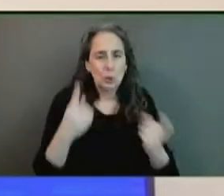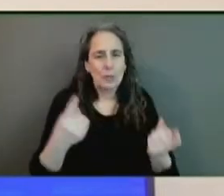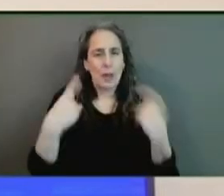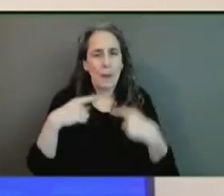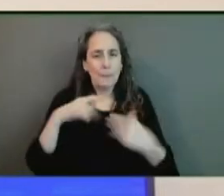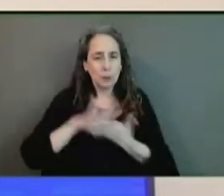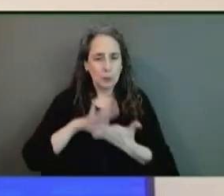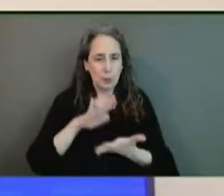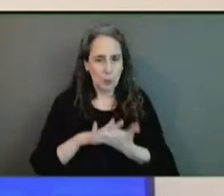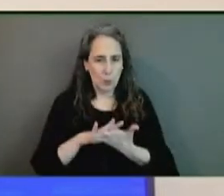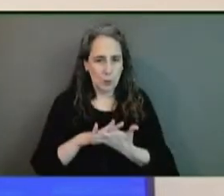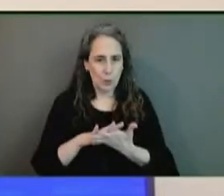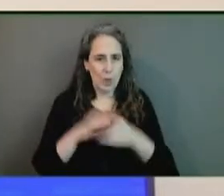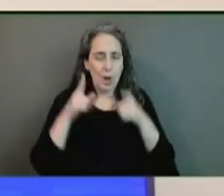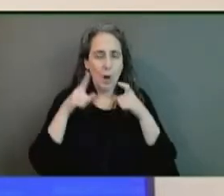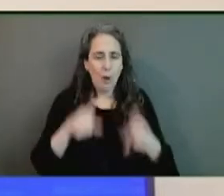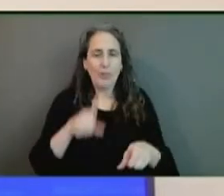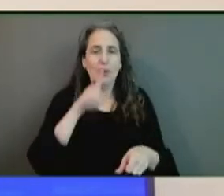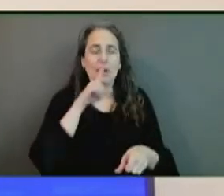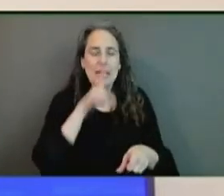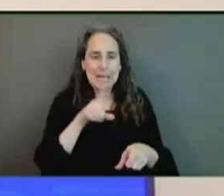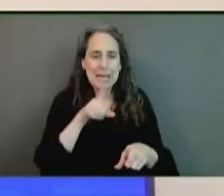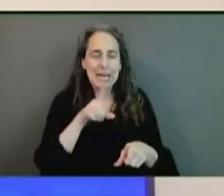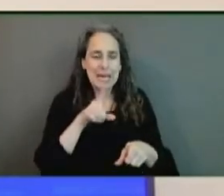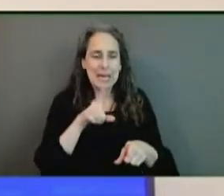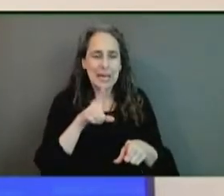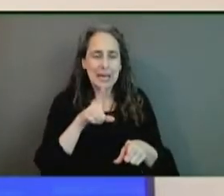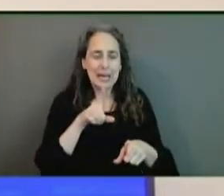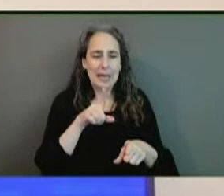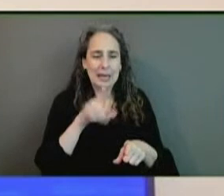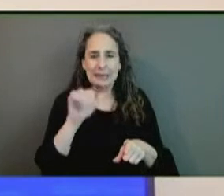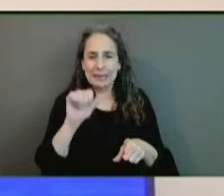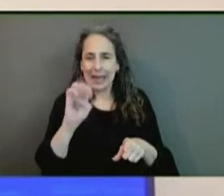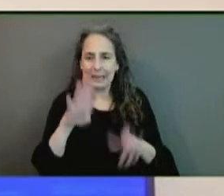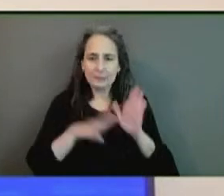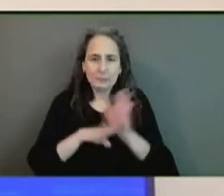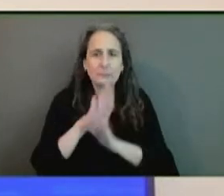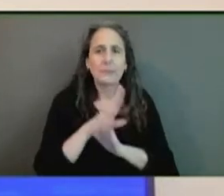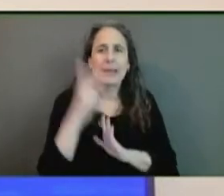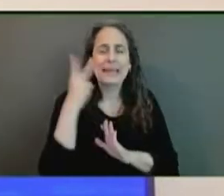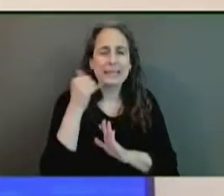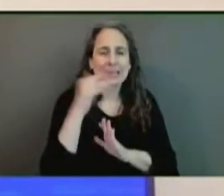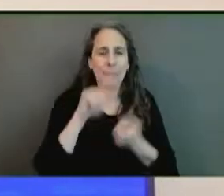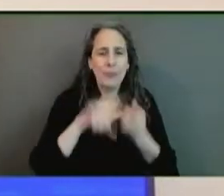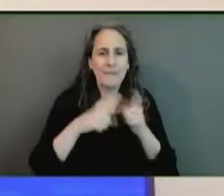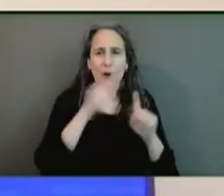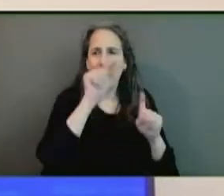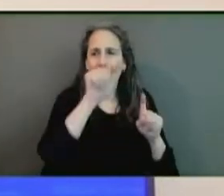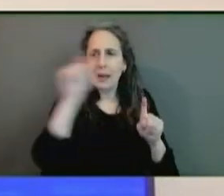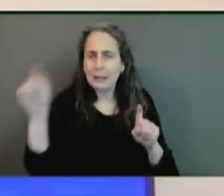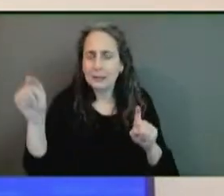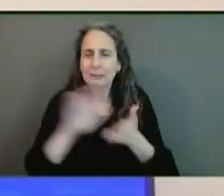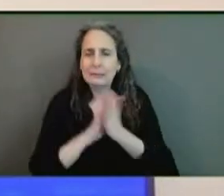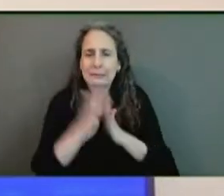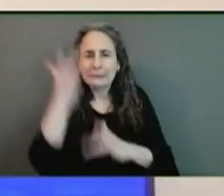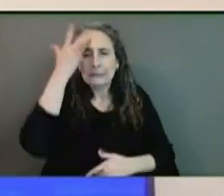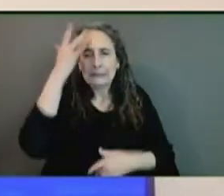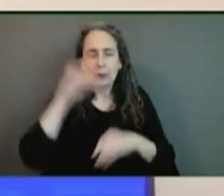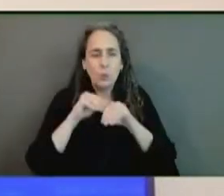address the anxieties of students attending school? You know, While there is this surge of cases, and they certainly see